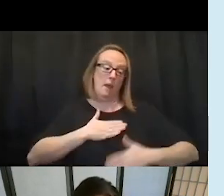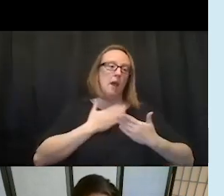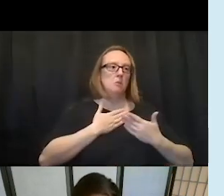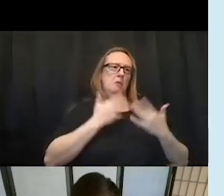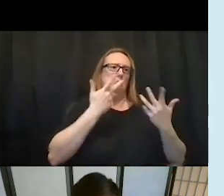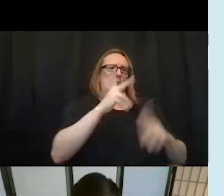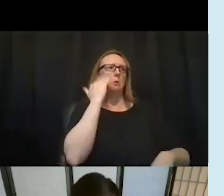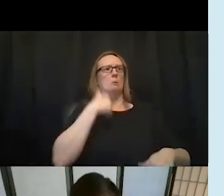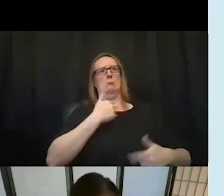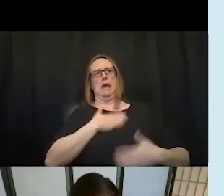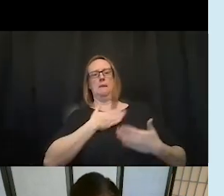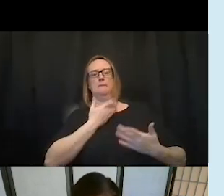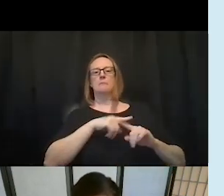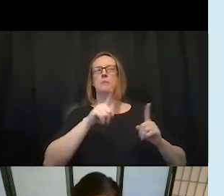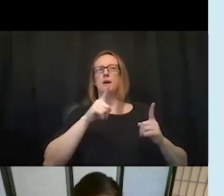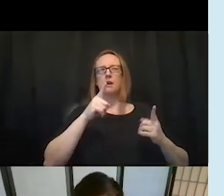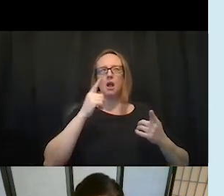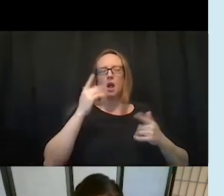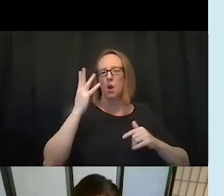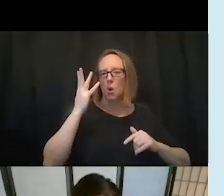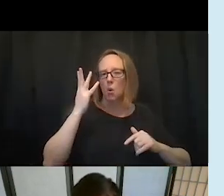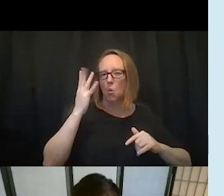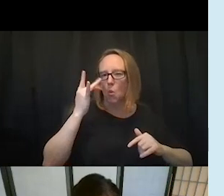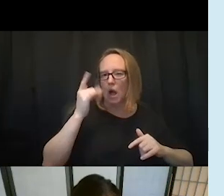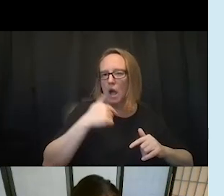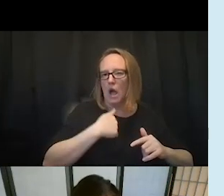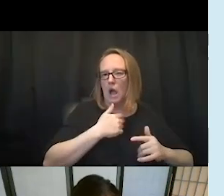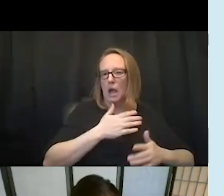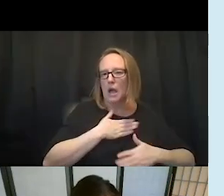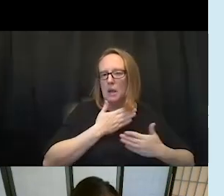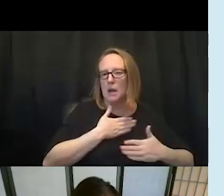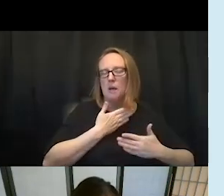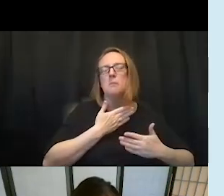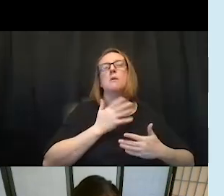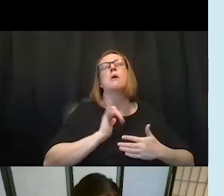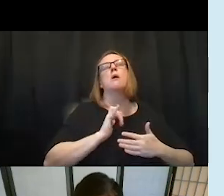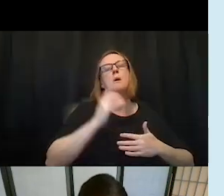but why are we happy, oh it's because we feel these cluster of sensations that are um that tend